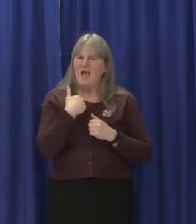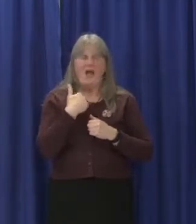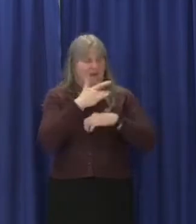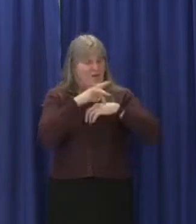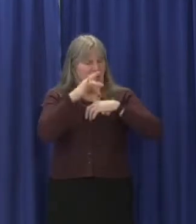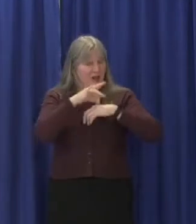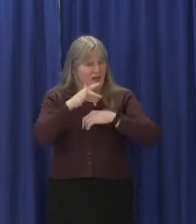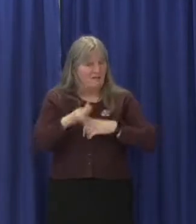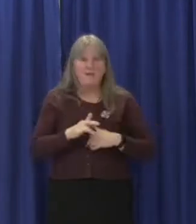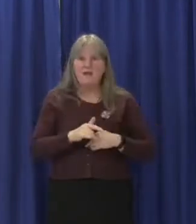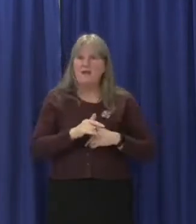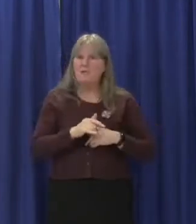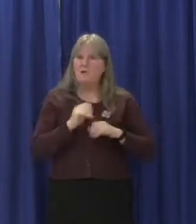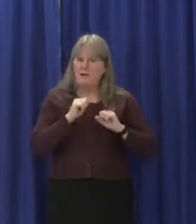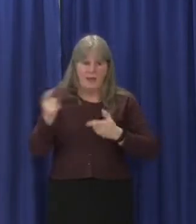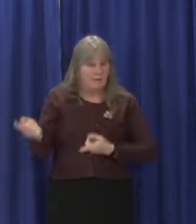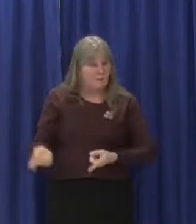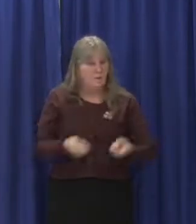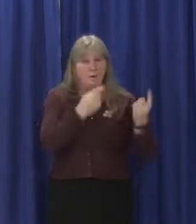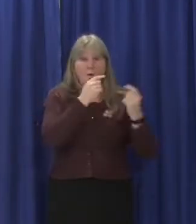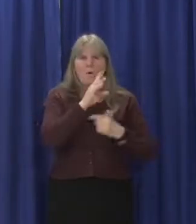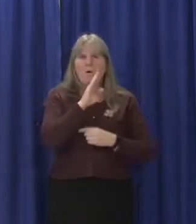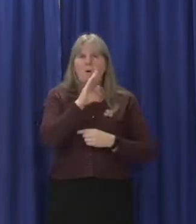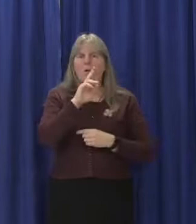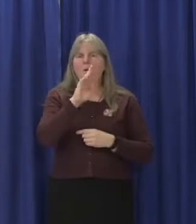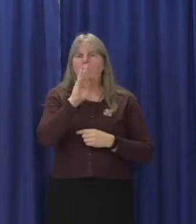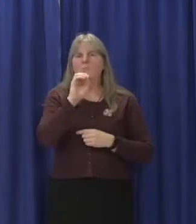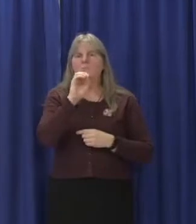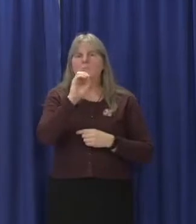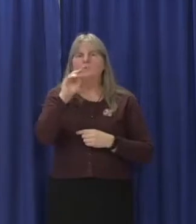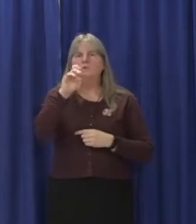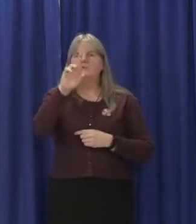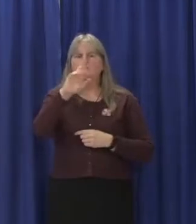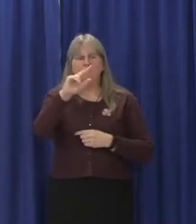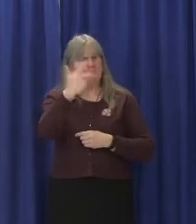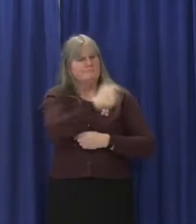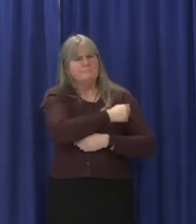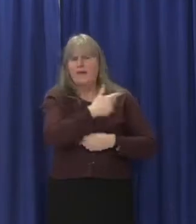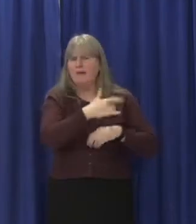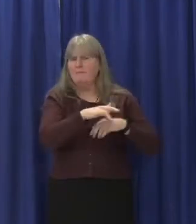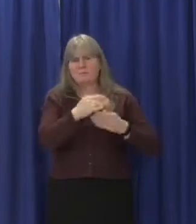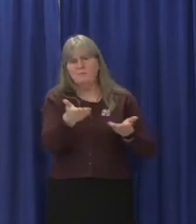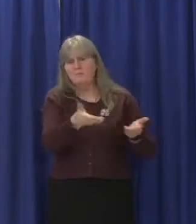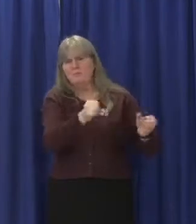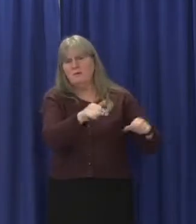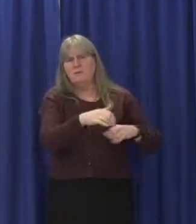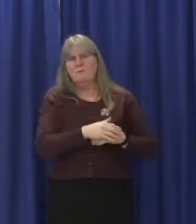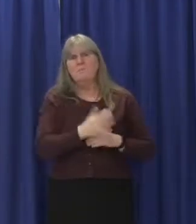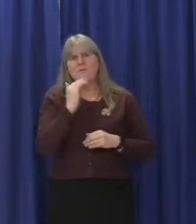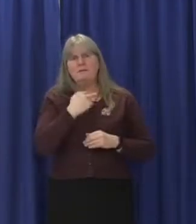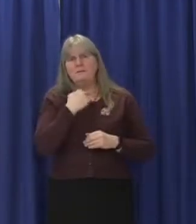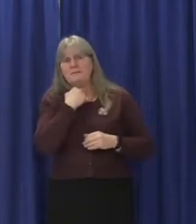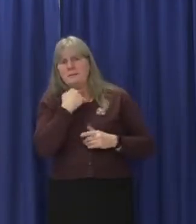right now, but all of these factors play into... It's-- to, to a new strategy